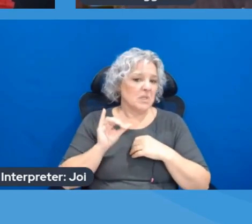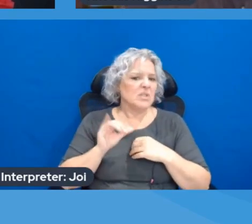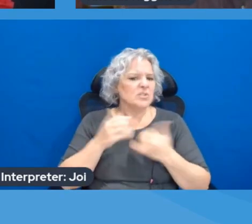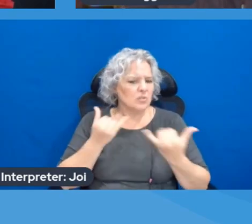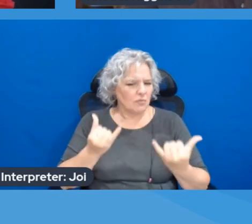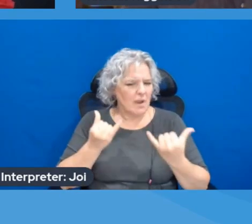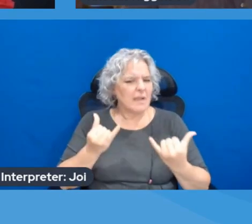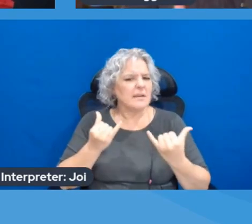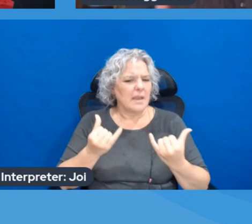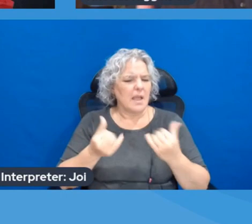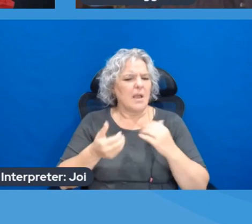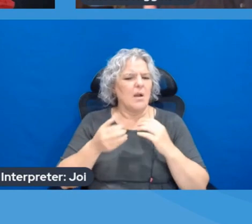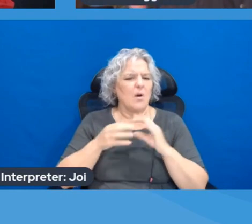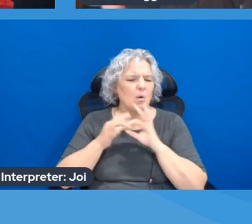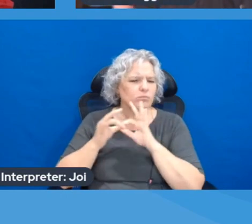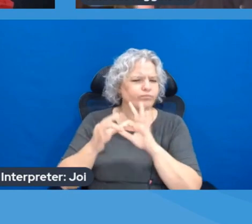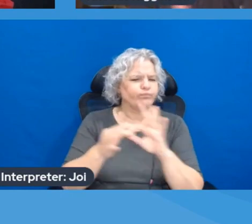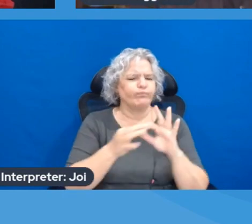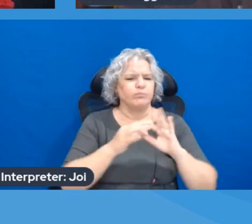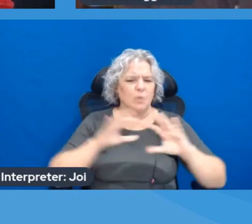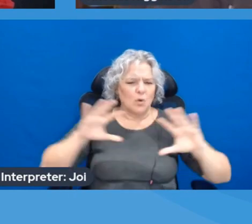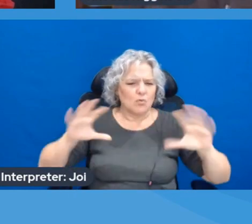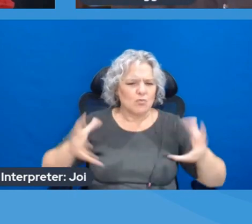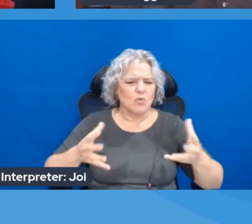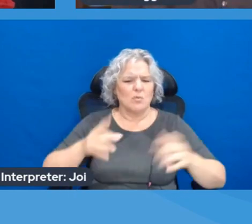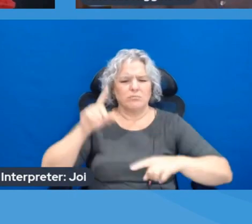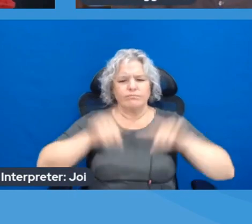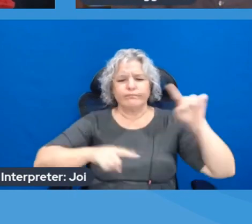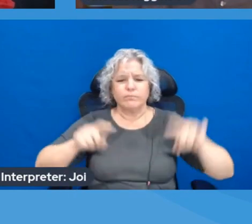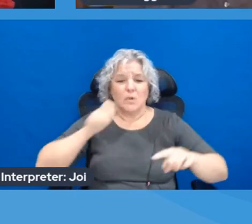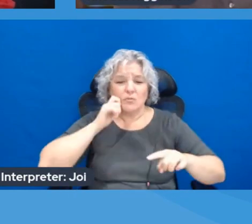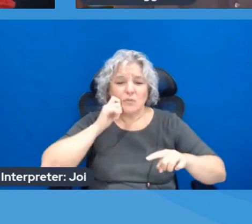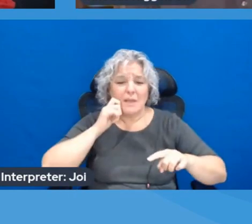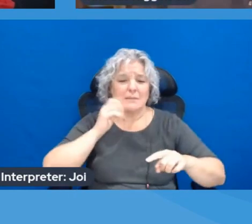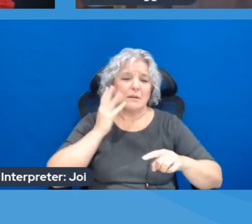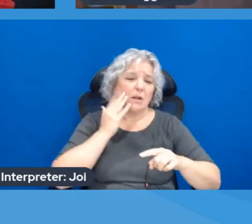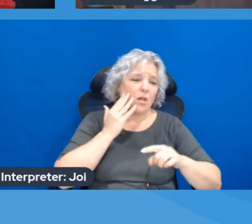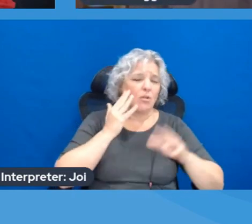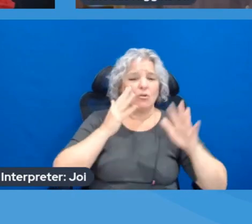of communities of color, that tool for organizational self assessment